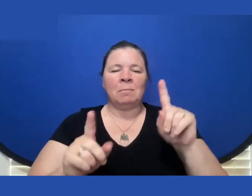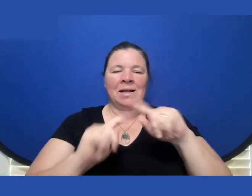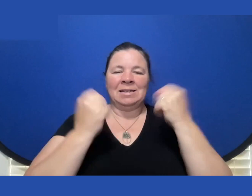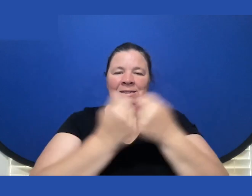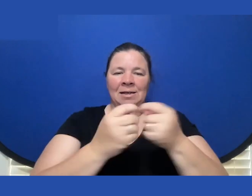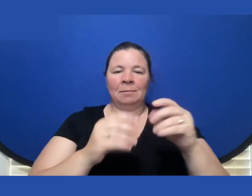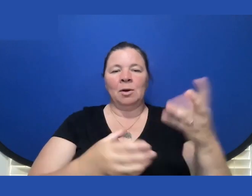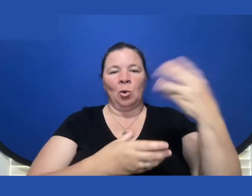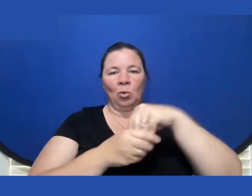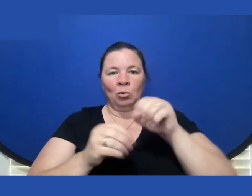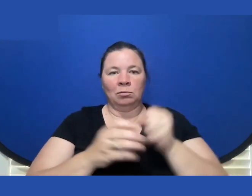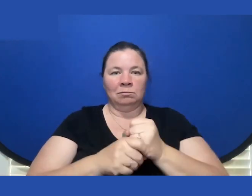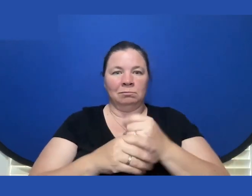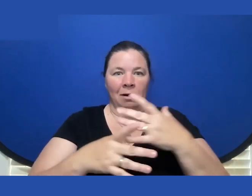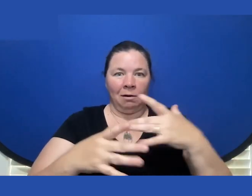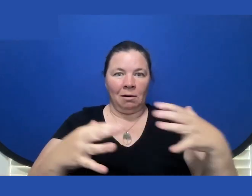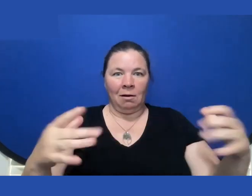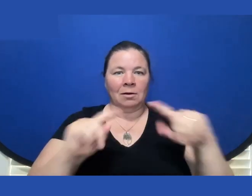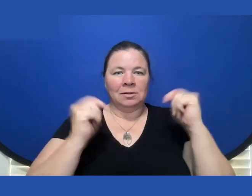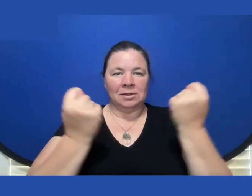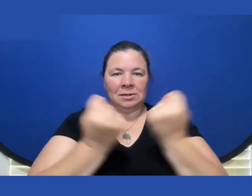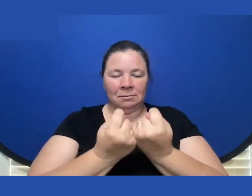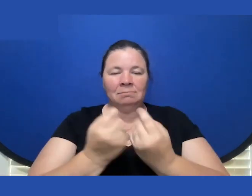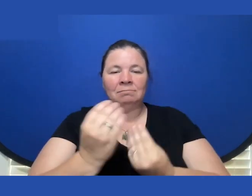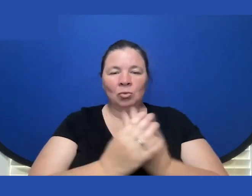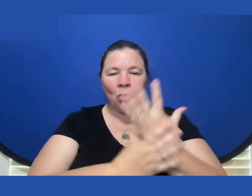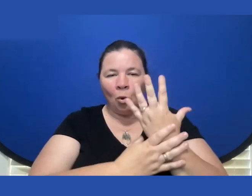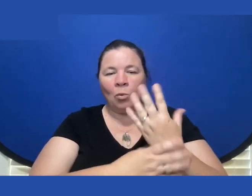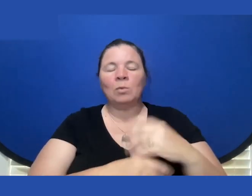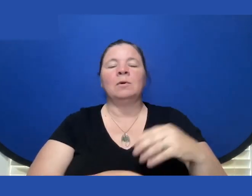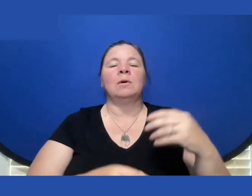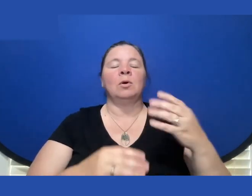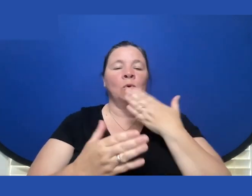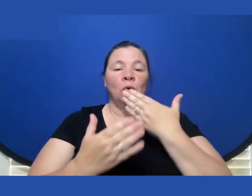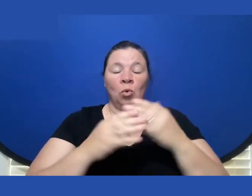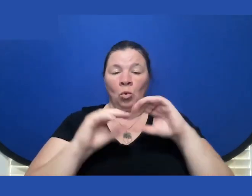and of course I'd like to do that also. And so, you know, great organizations such as yourself